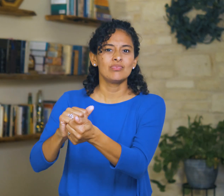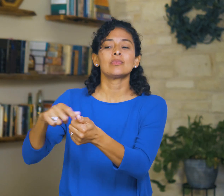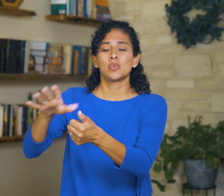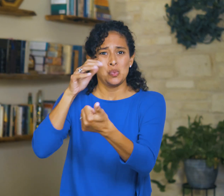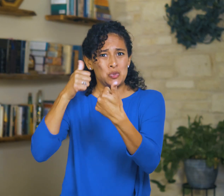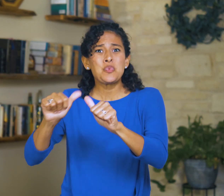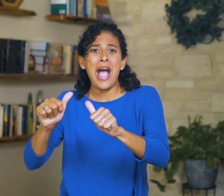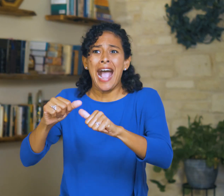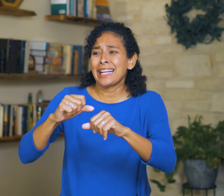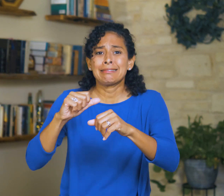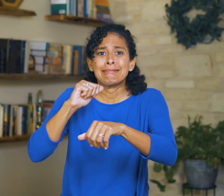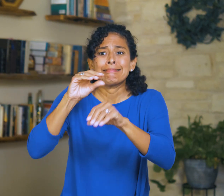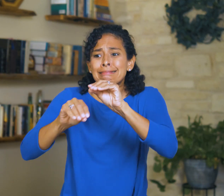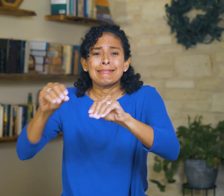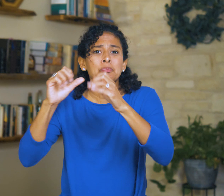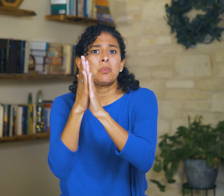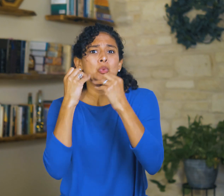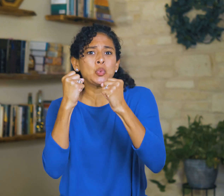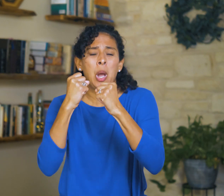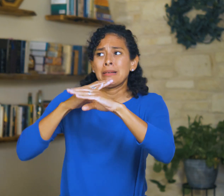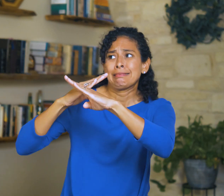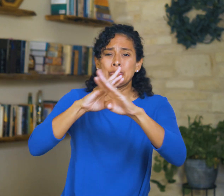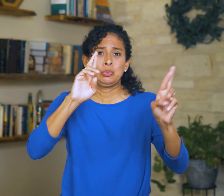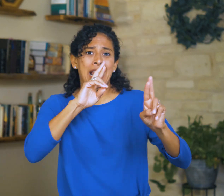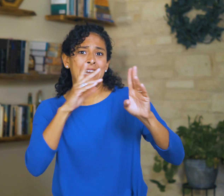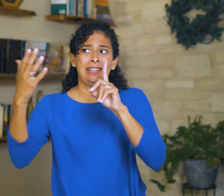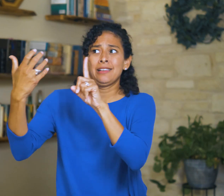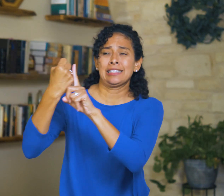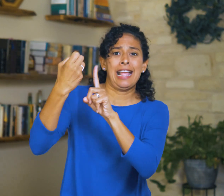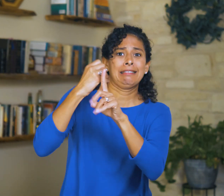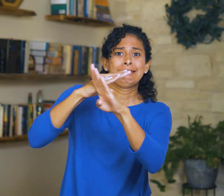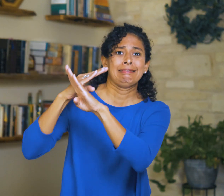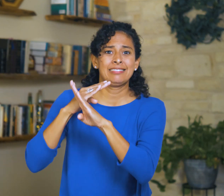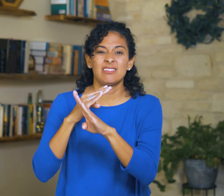They’ll try to fortify the city and prepare it for an attack,